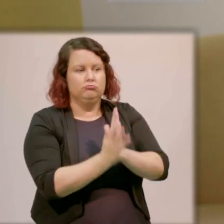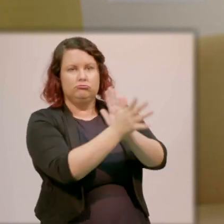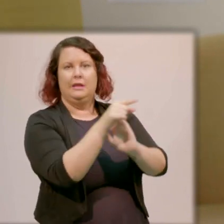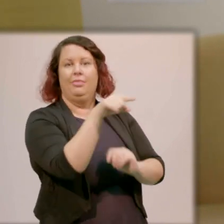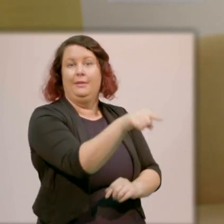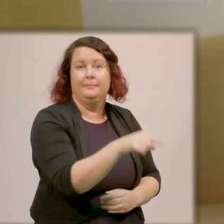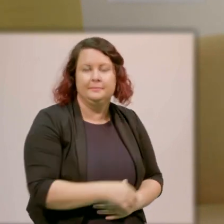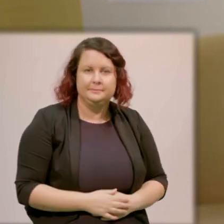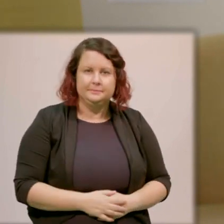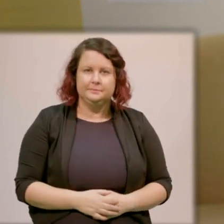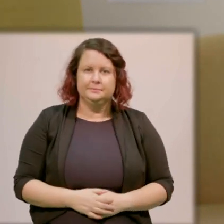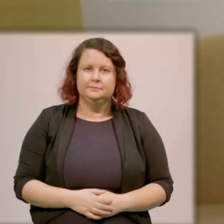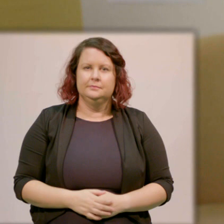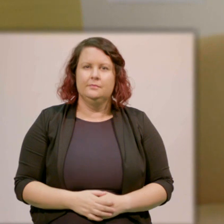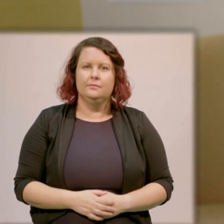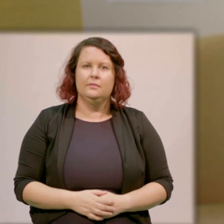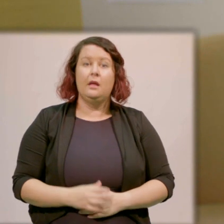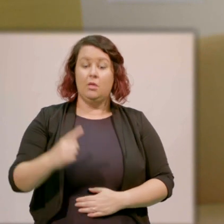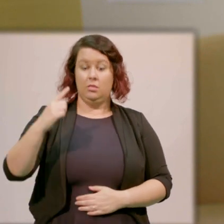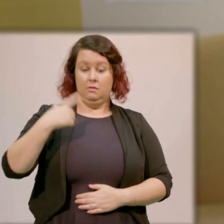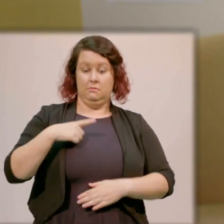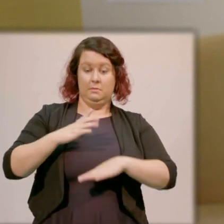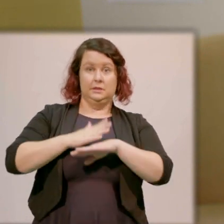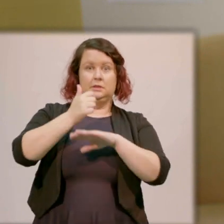will be designed to inform or persuade the audience.